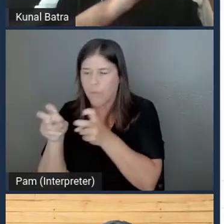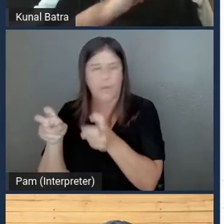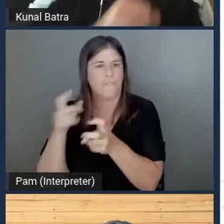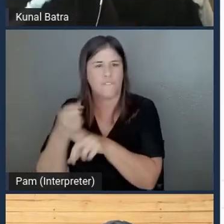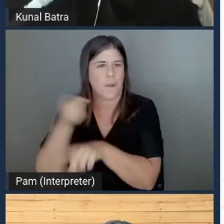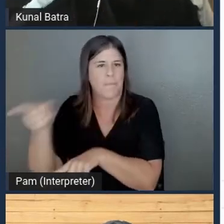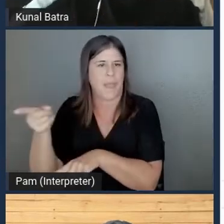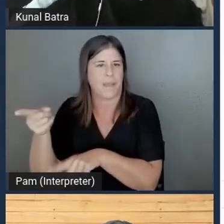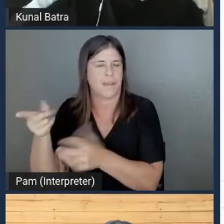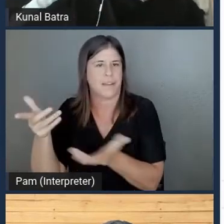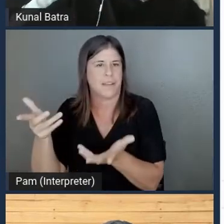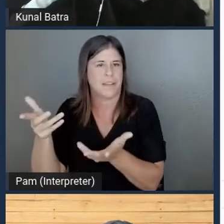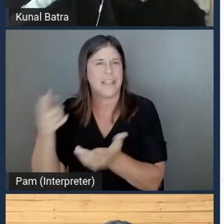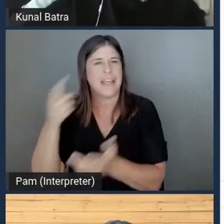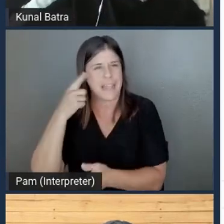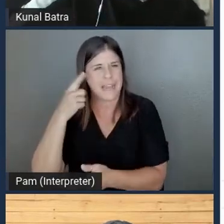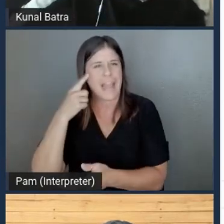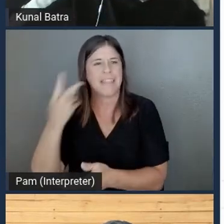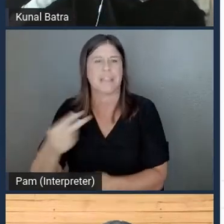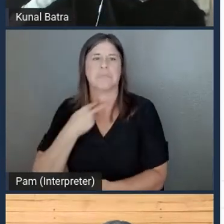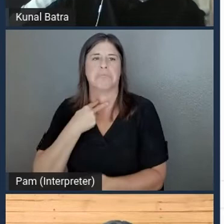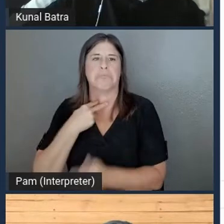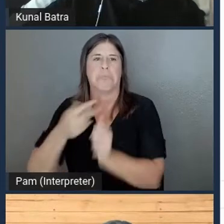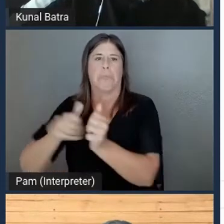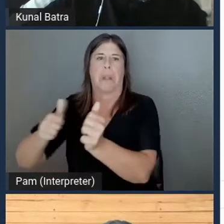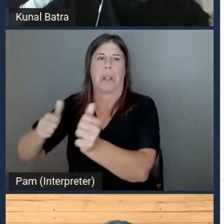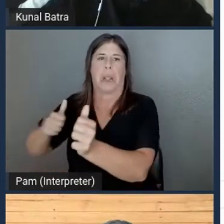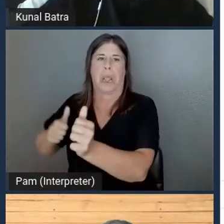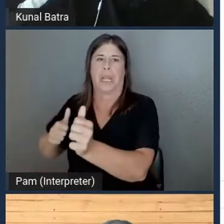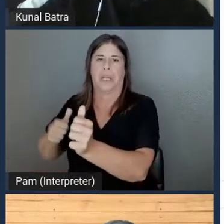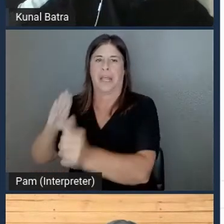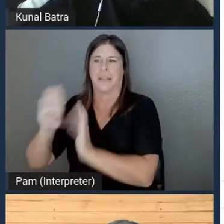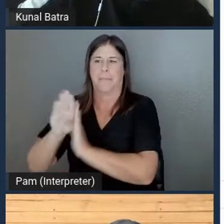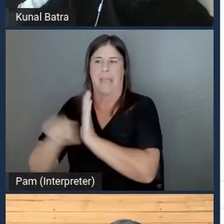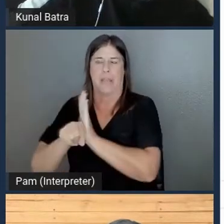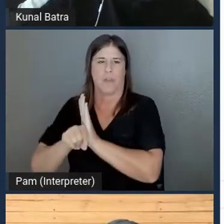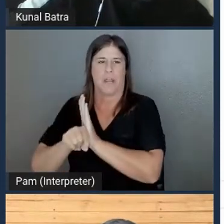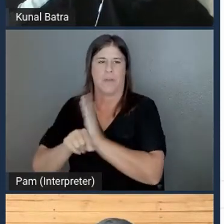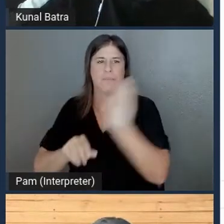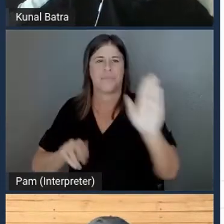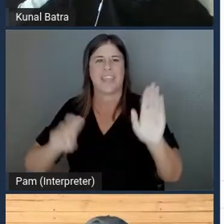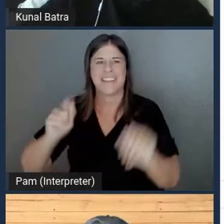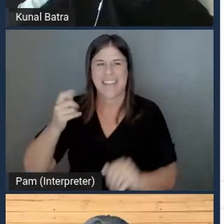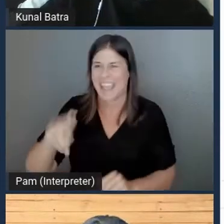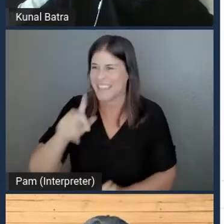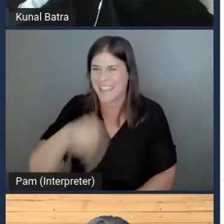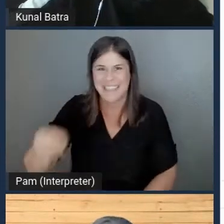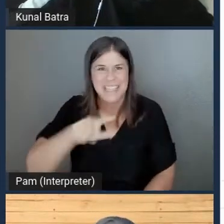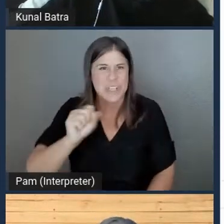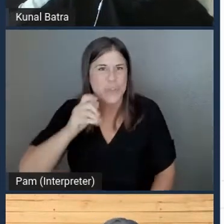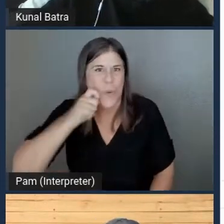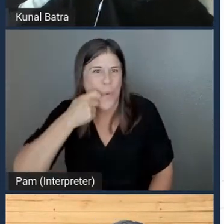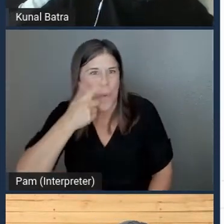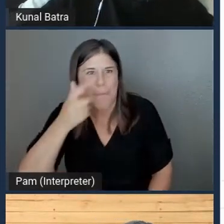And I think there's ingestion happening in the background. But you get the point. - Can I say, this is so cool though 'cause normally, (Shailesh chuckles)